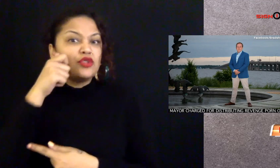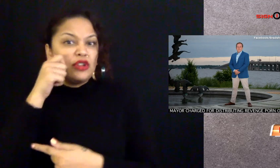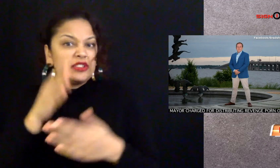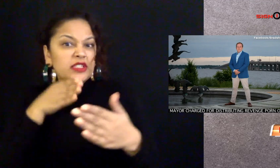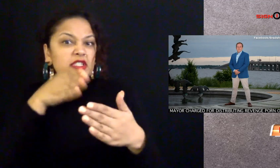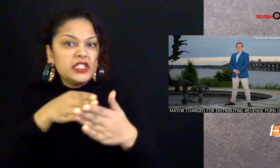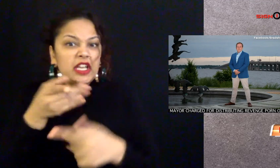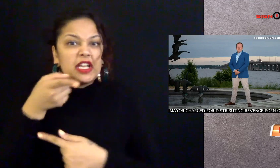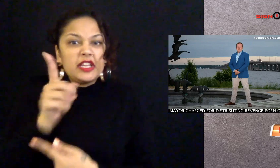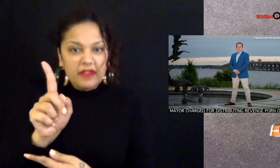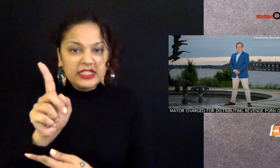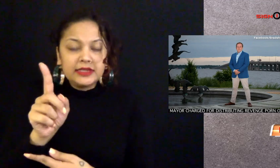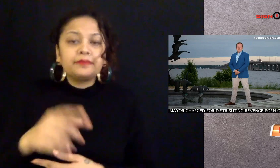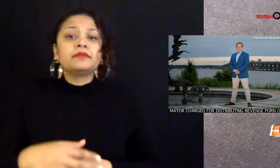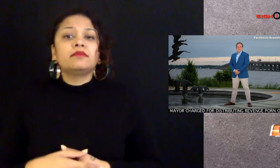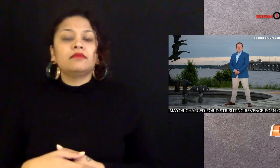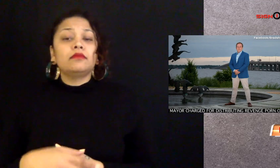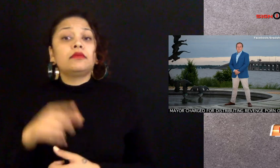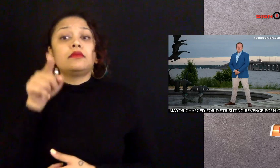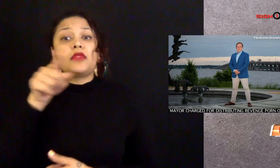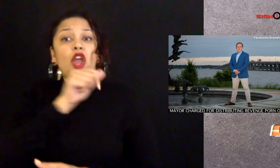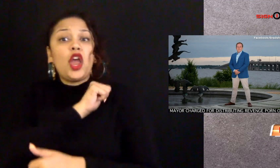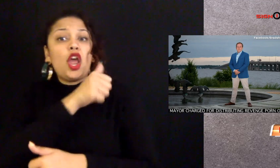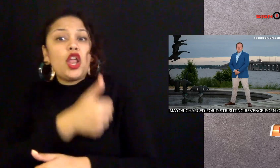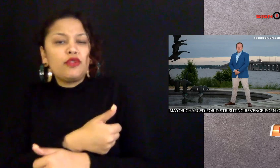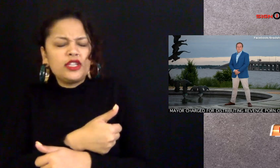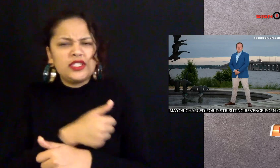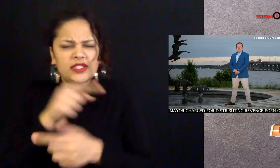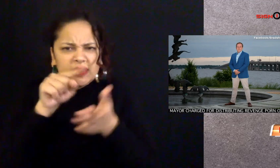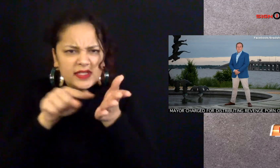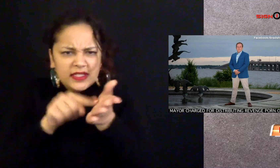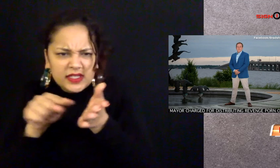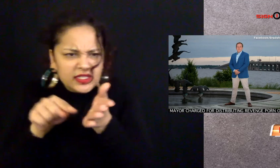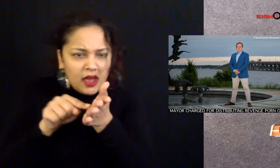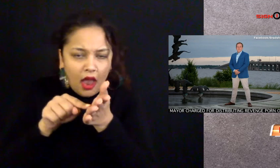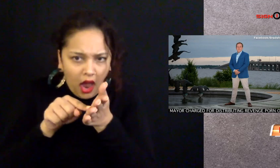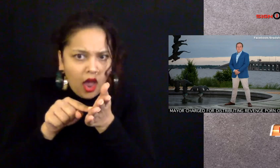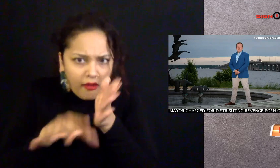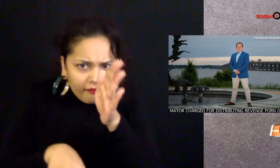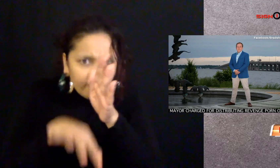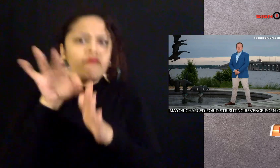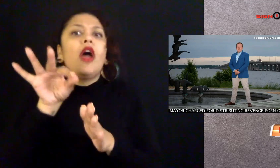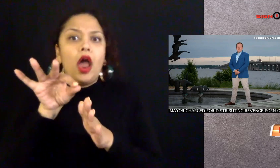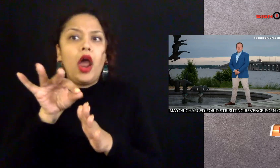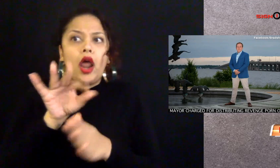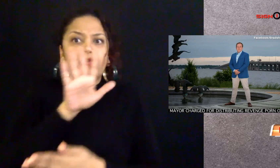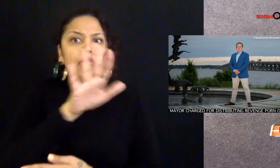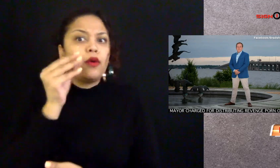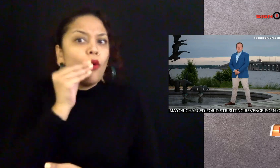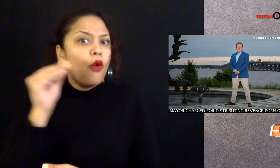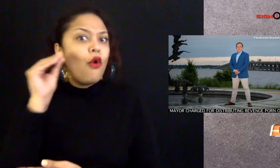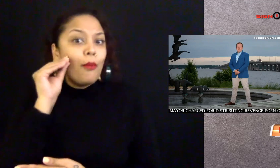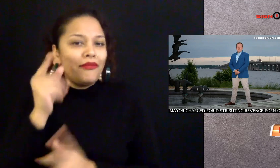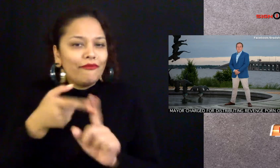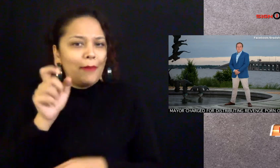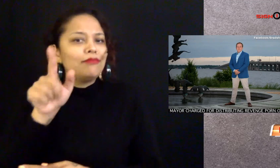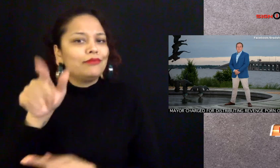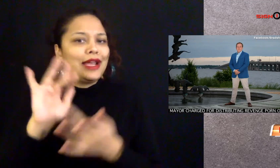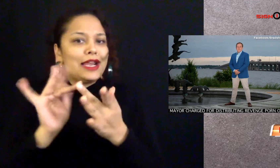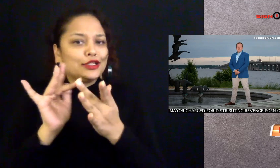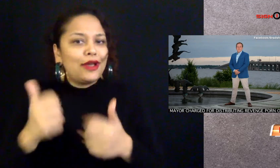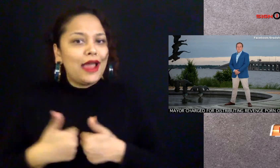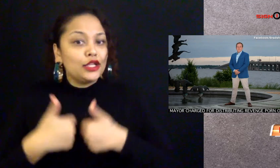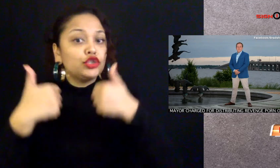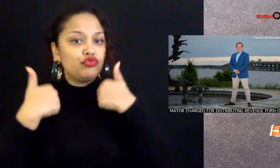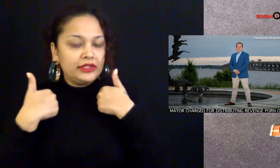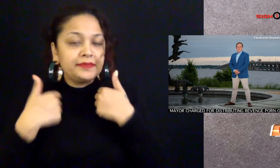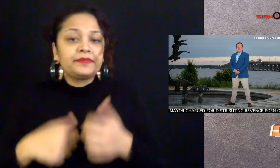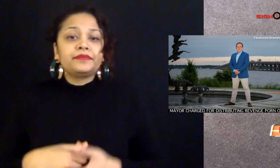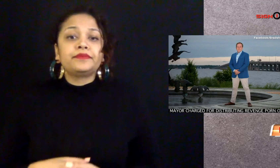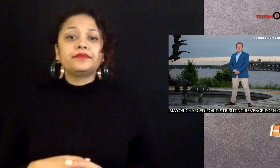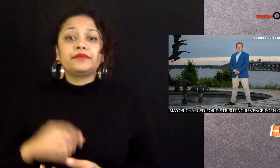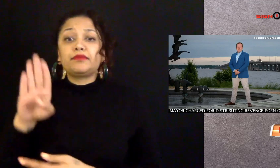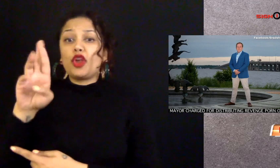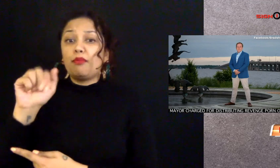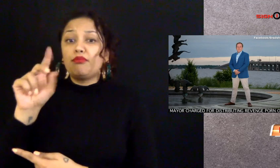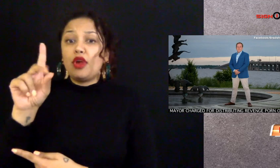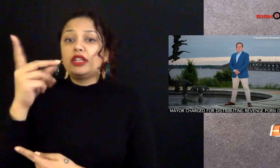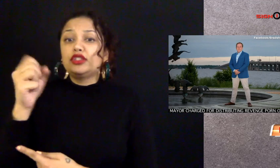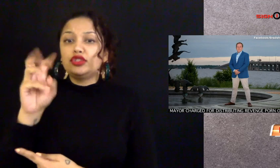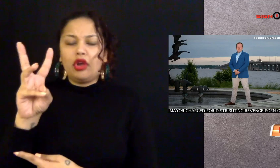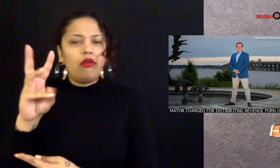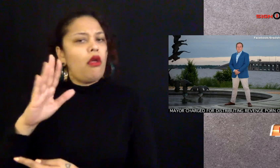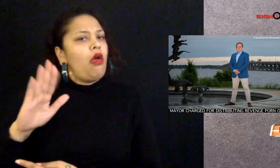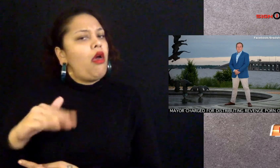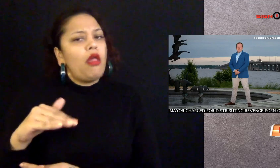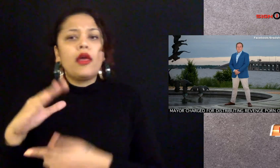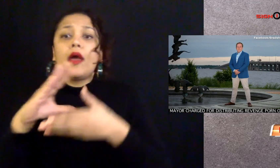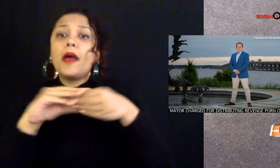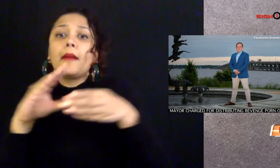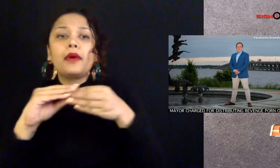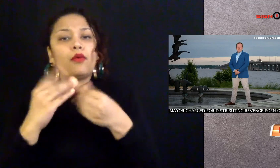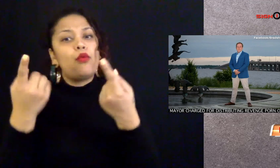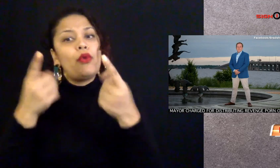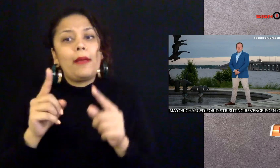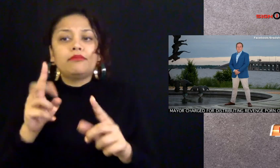and racial slurs which authorities traced back to Bradshaw's home Internet address Bradshaw